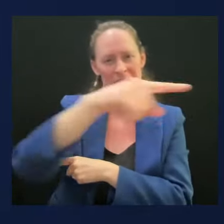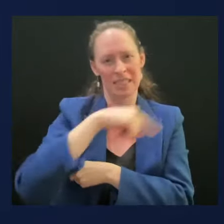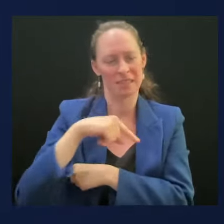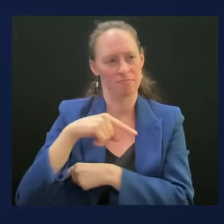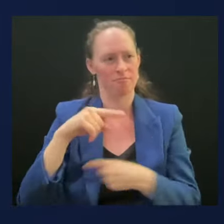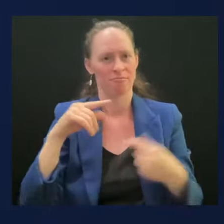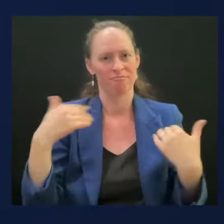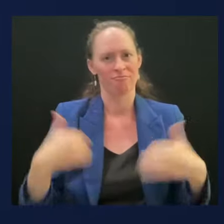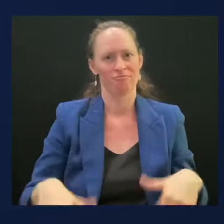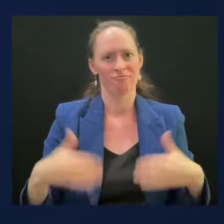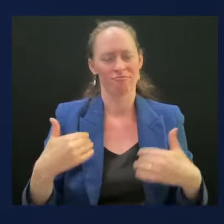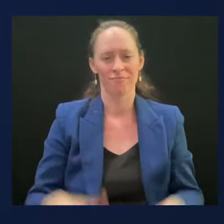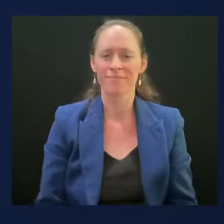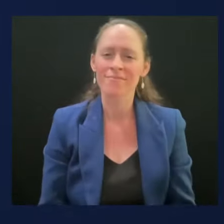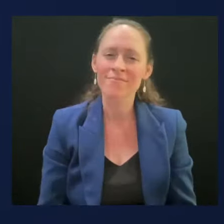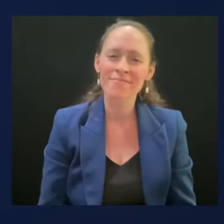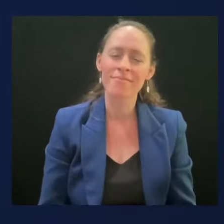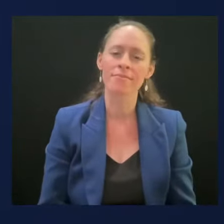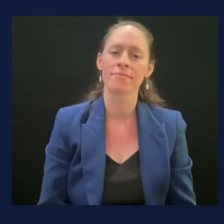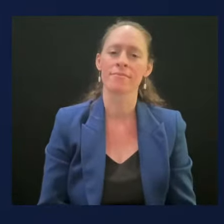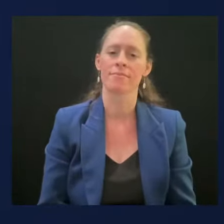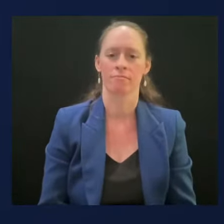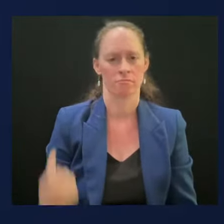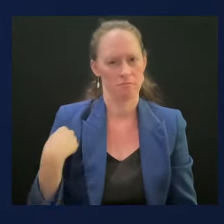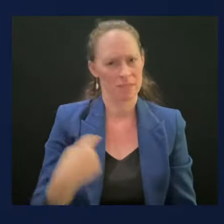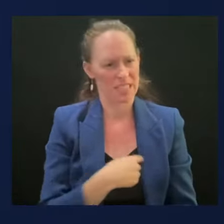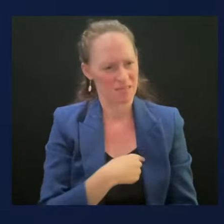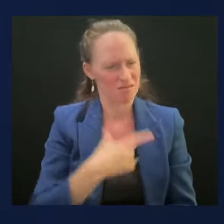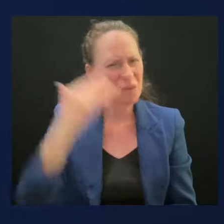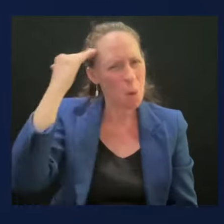Our service members have always embodied the highest expectations of our democracy.